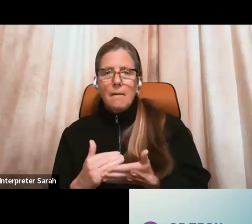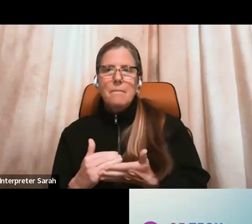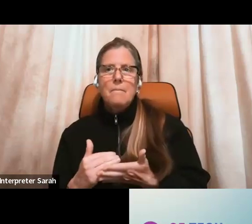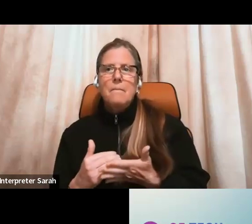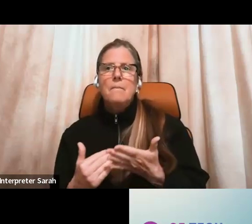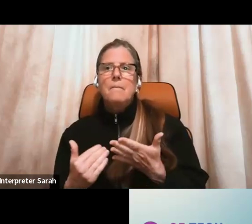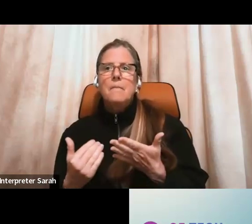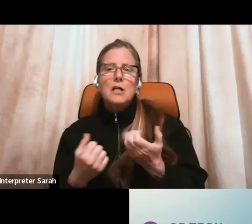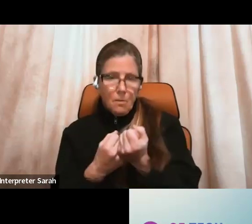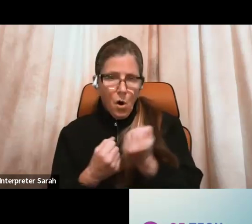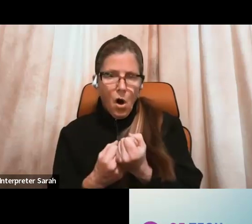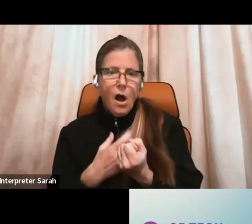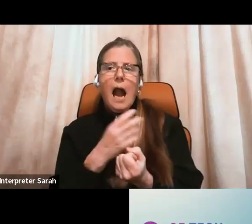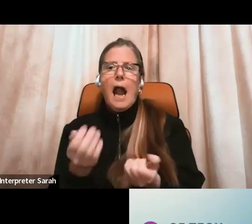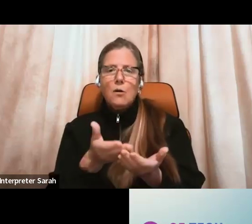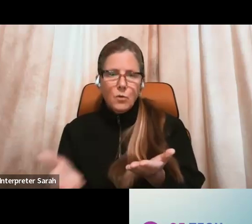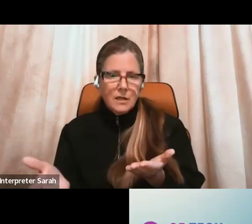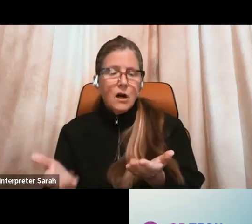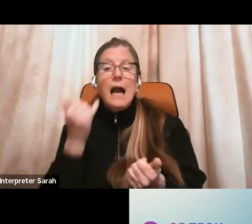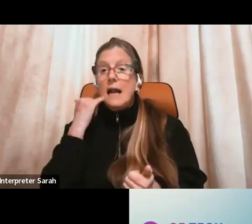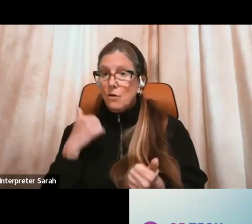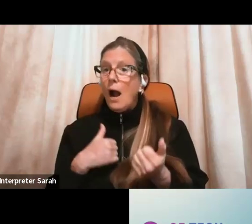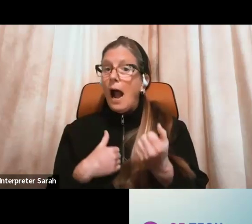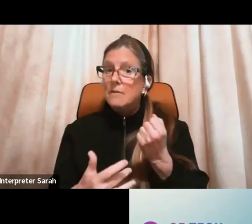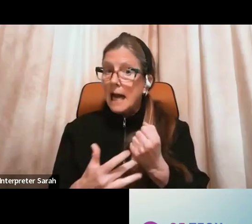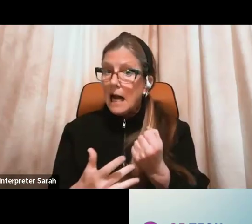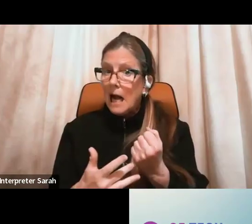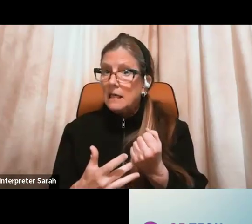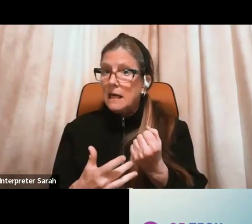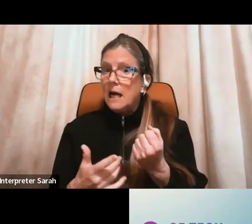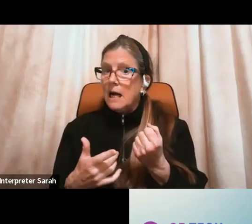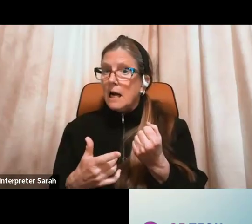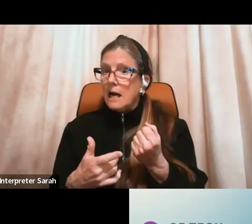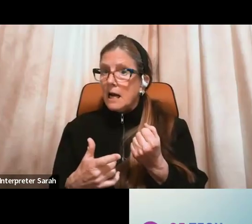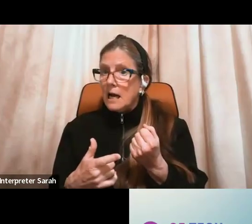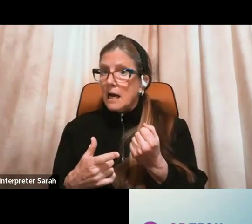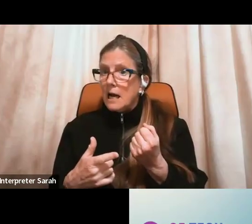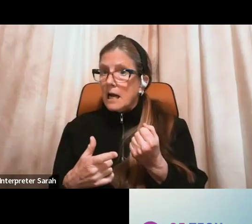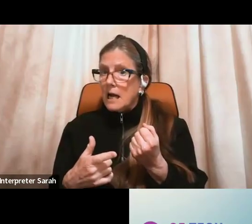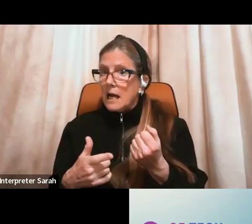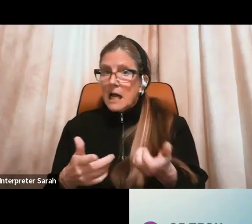and resources for if you have technology that you don't want available to the public quite yet,